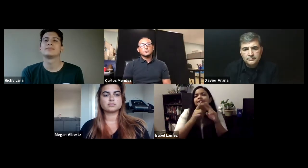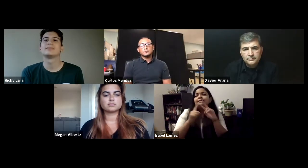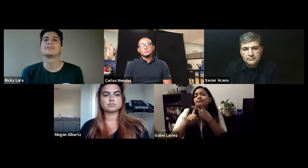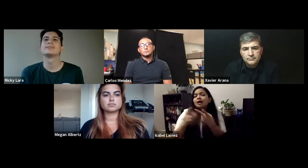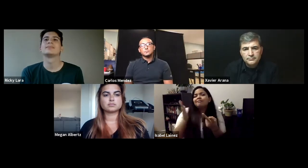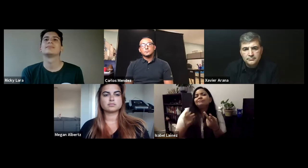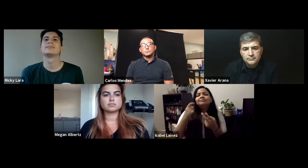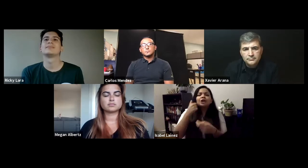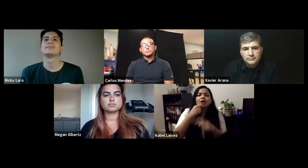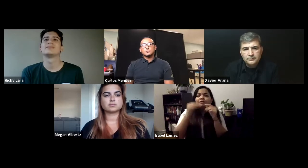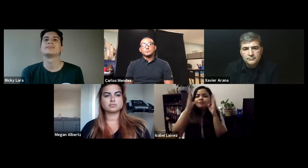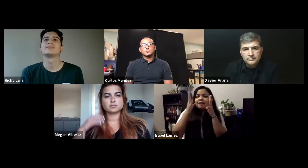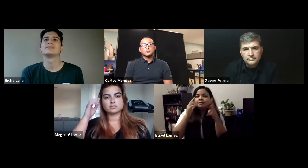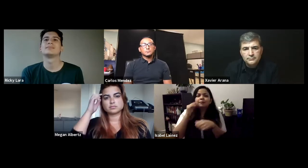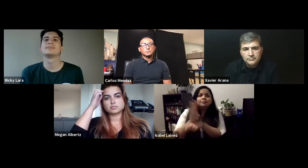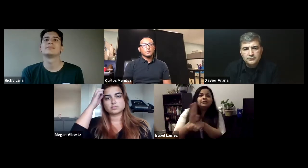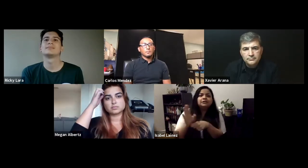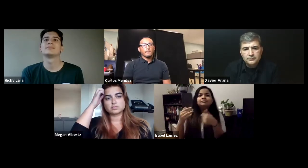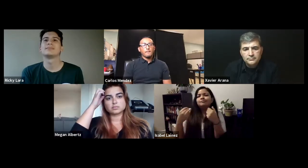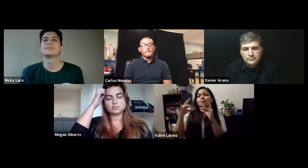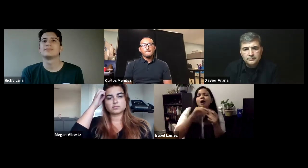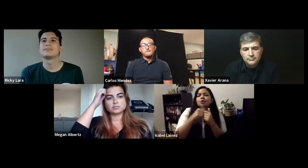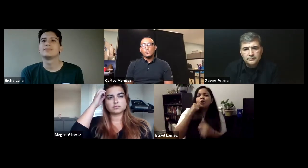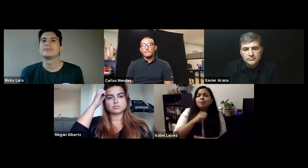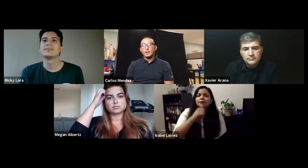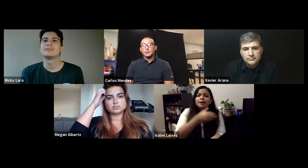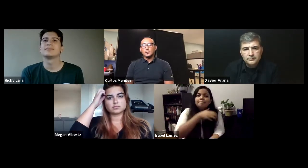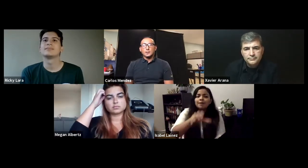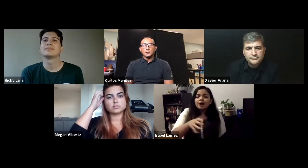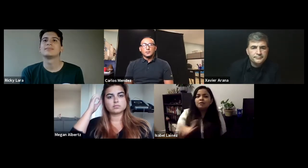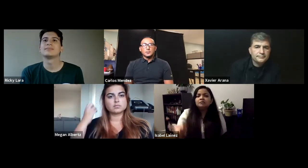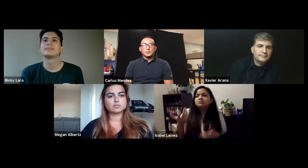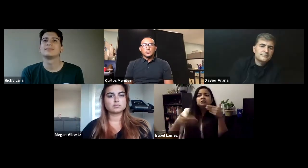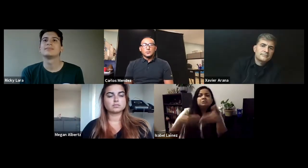um, when I'm speaking with my clients as well.